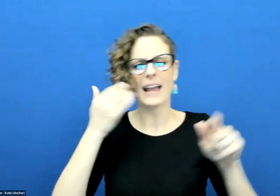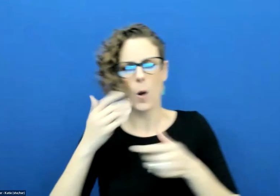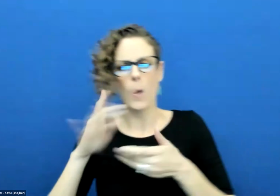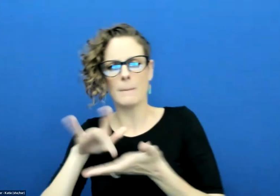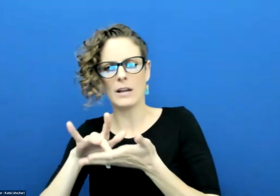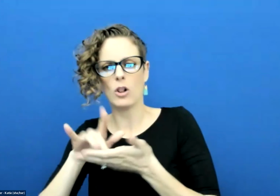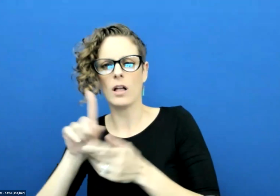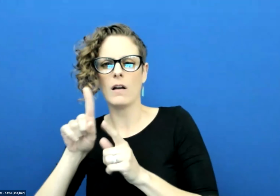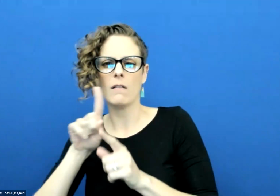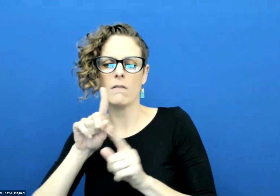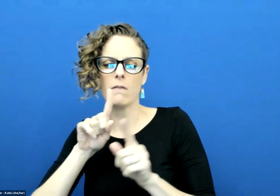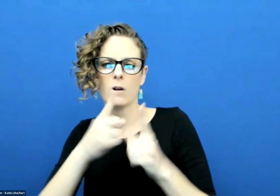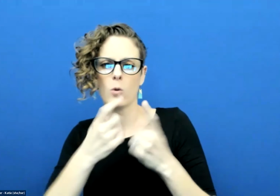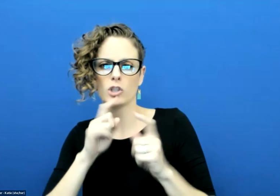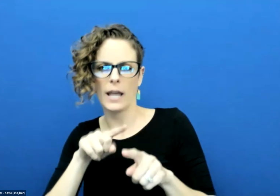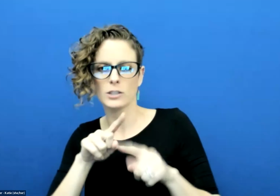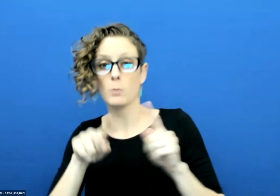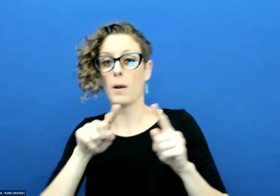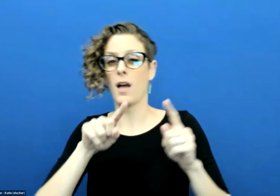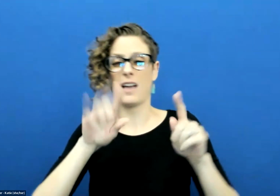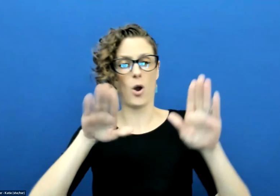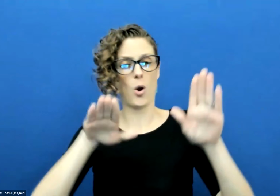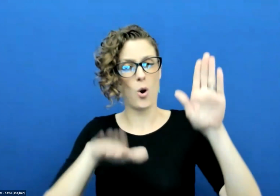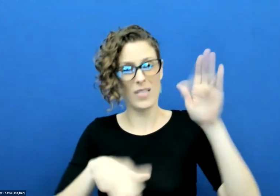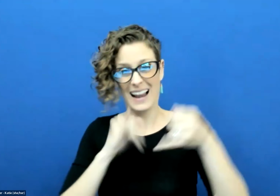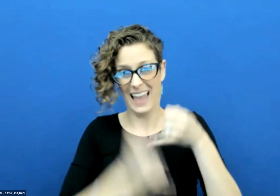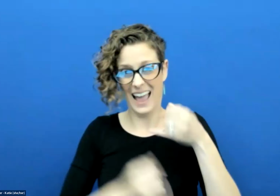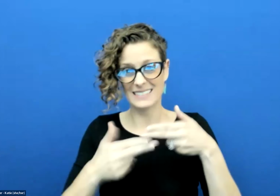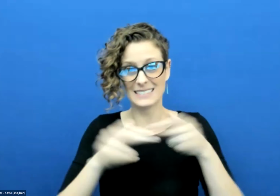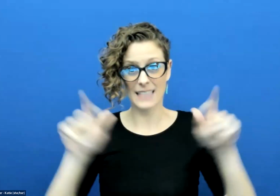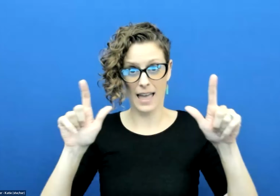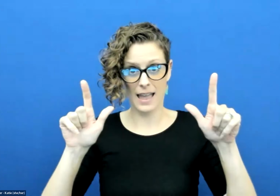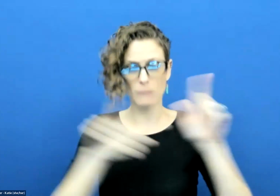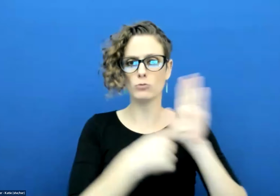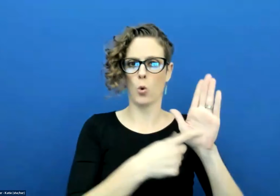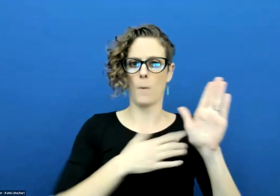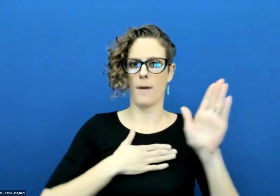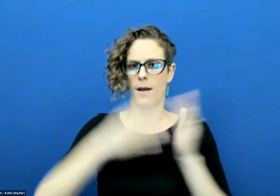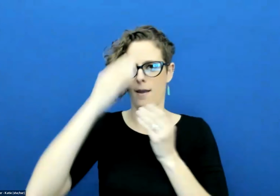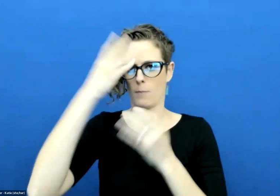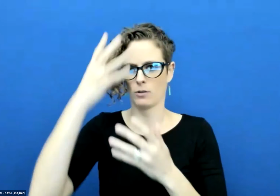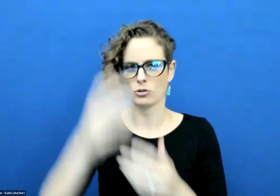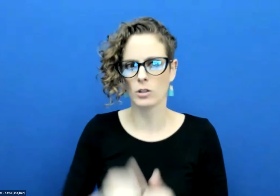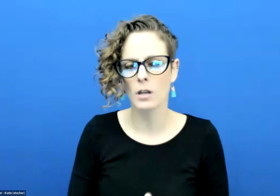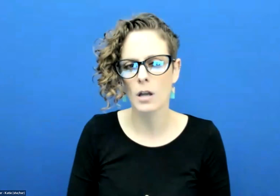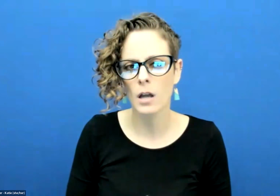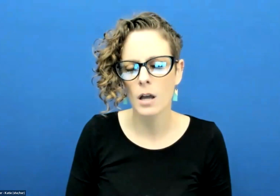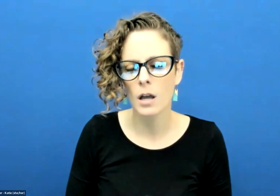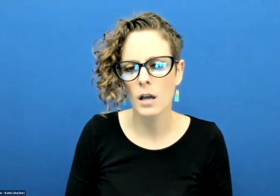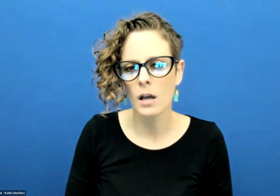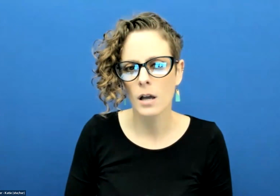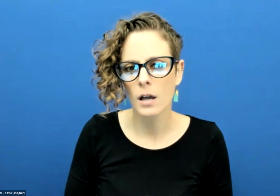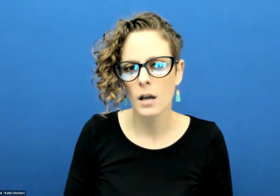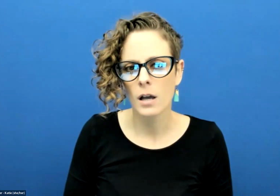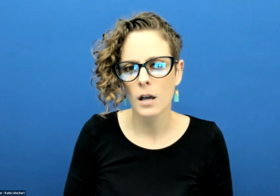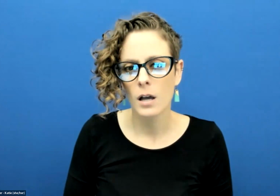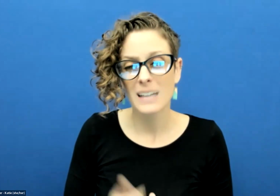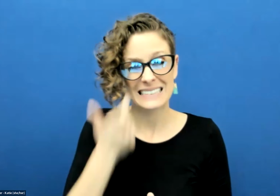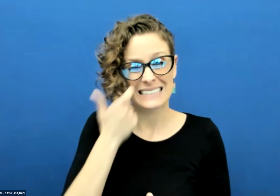down to the very last there's a blank side and the very last one so we've just done a change and so